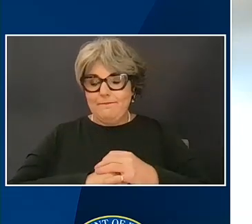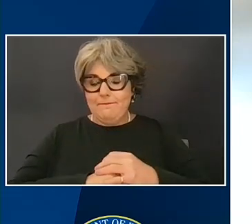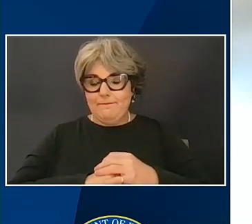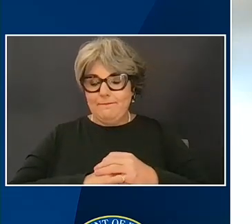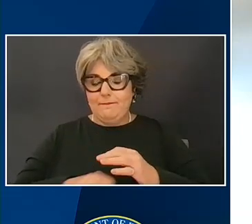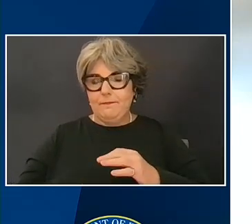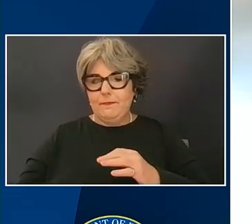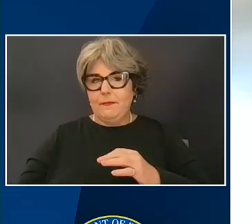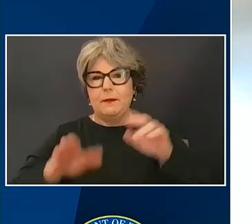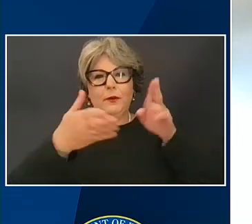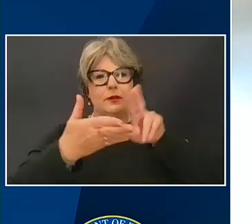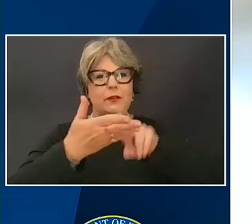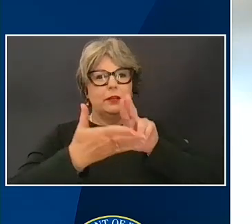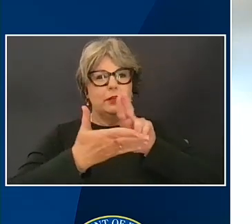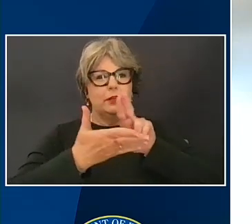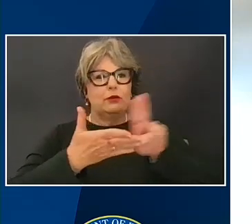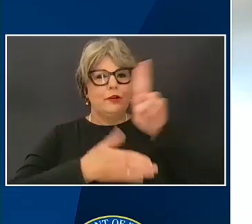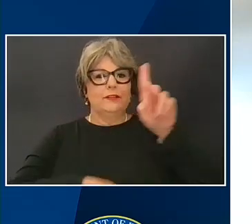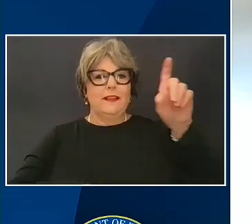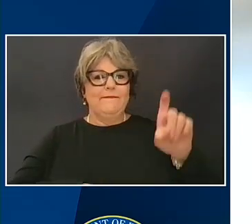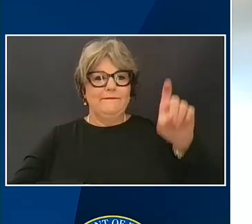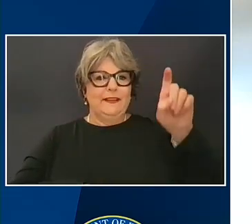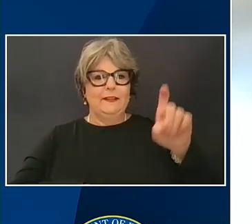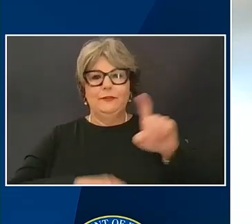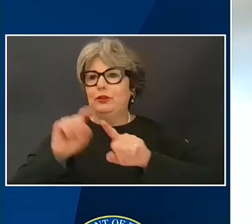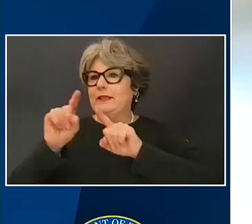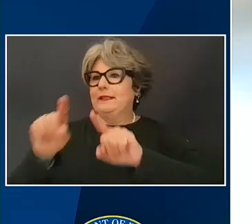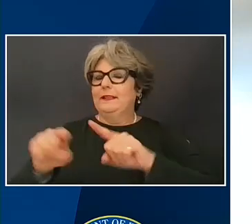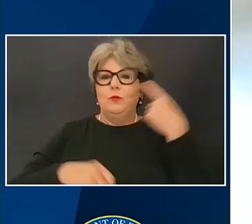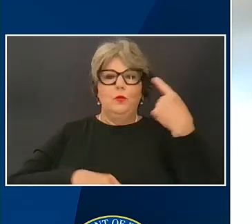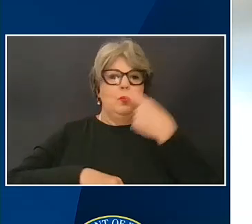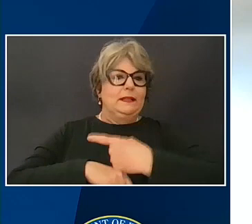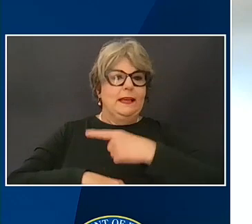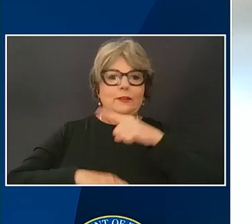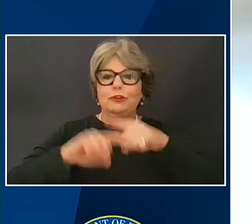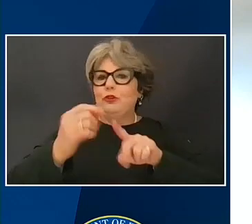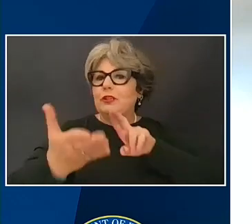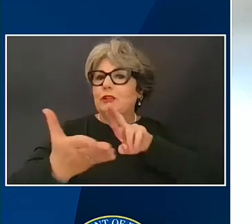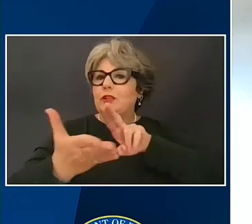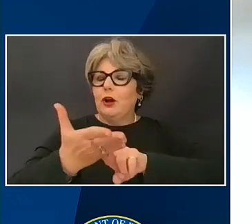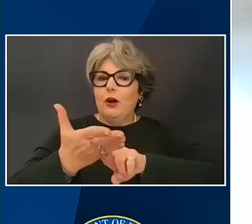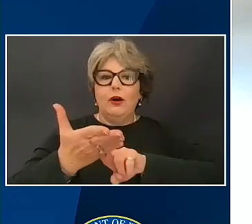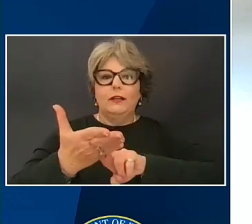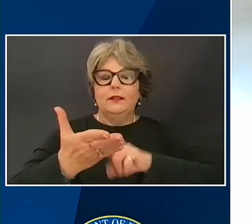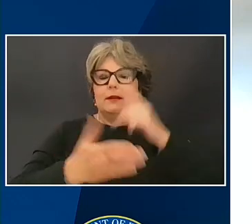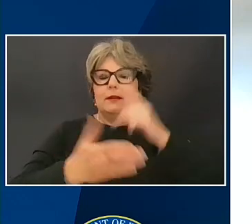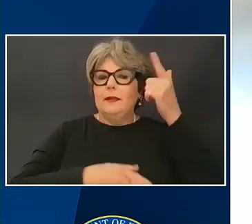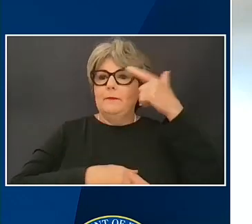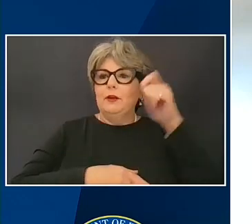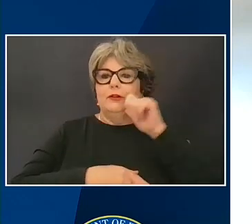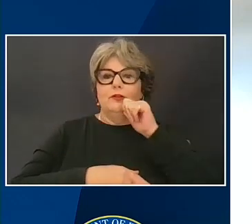University of Phoenix and she couldn't attend a single day. She couldn't even log on because she lacked the equipment necessary to do so.